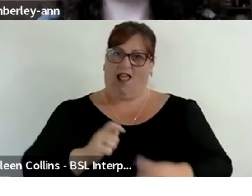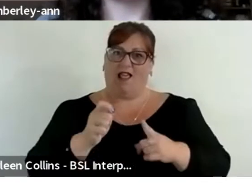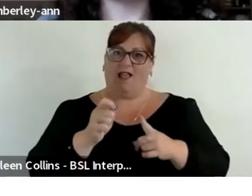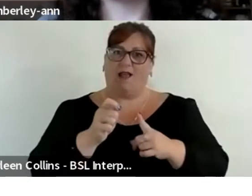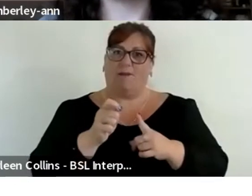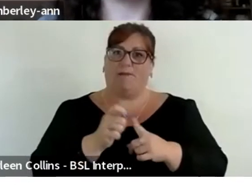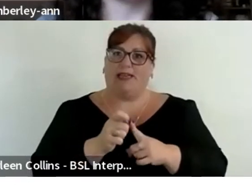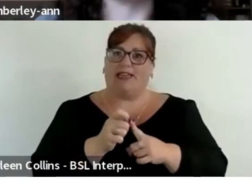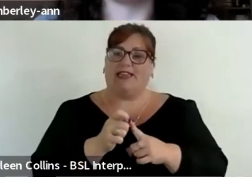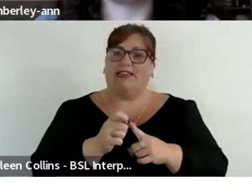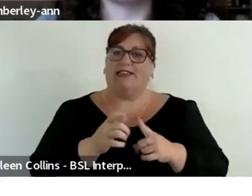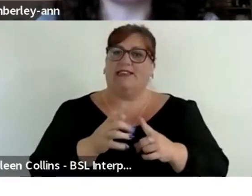Thank you for the intro Rele.